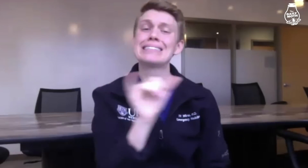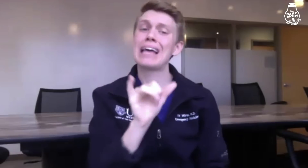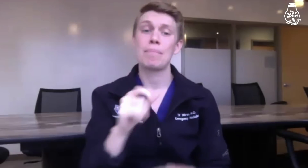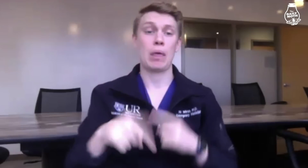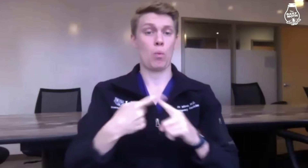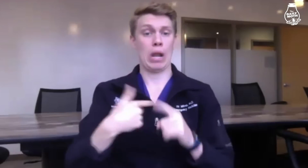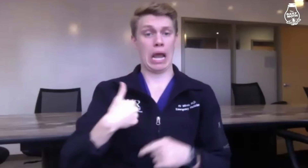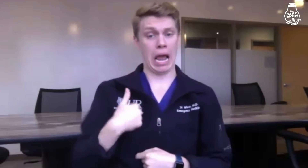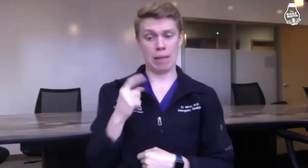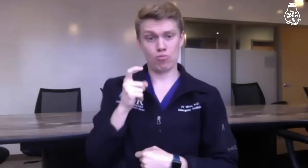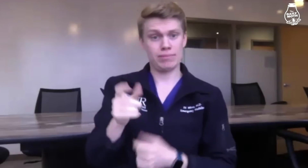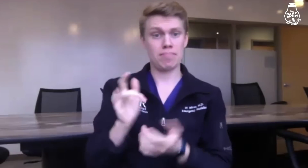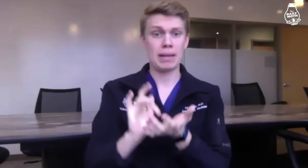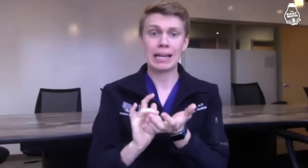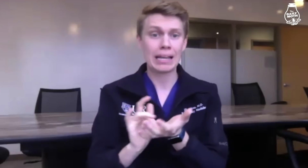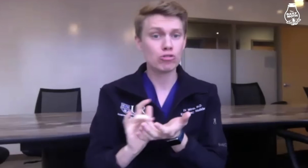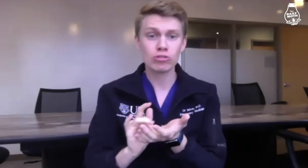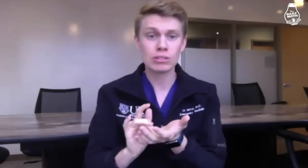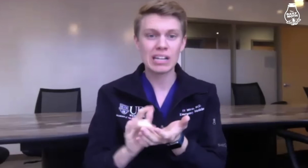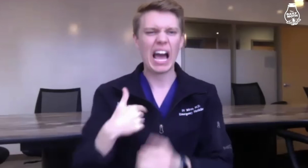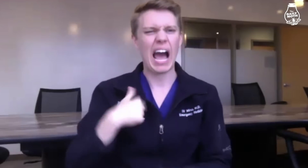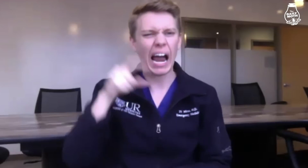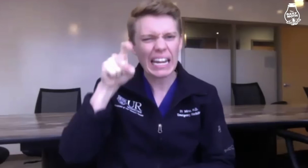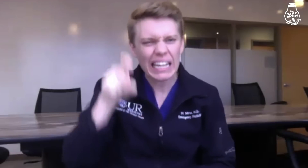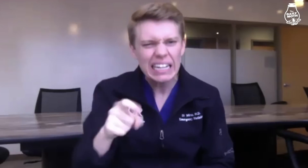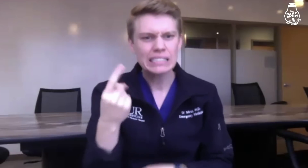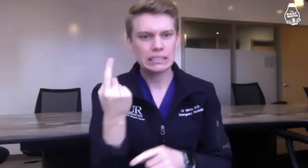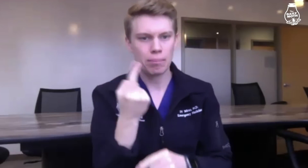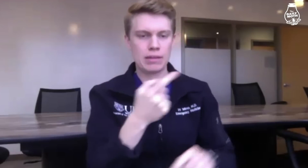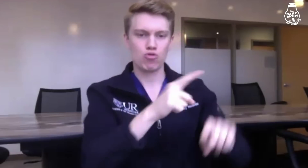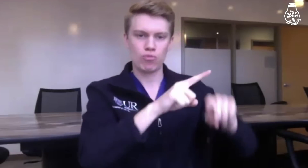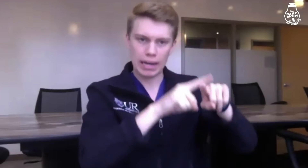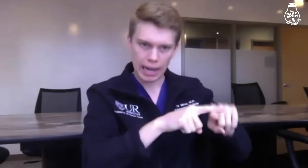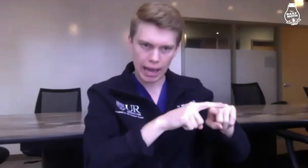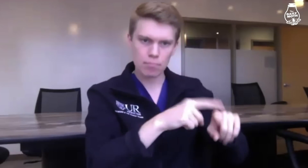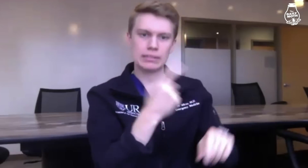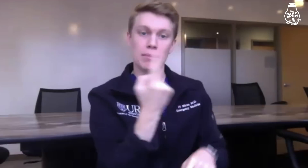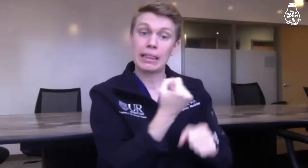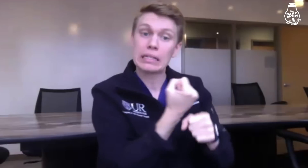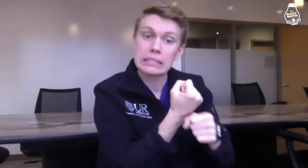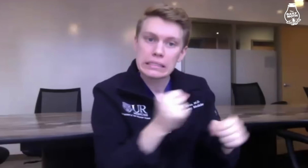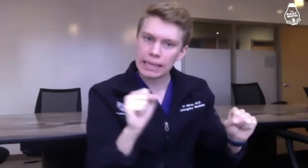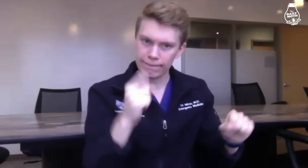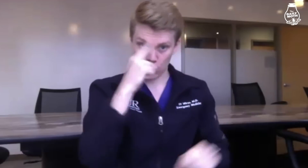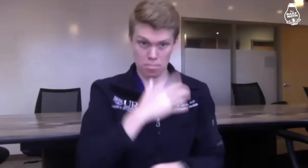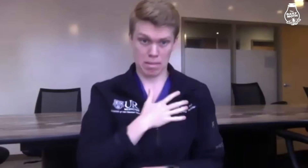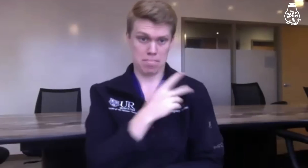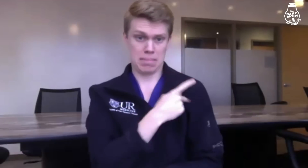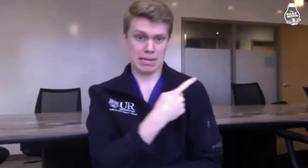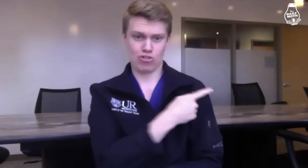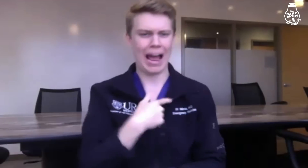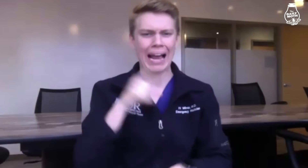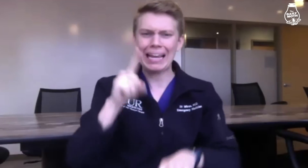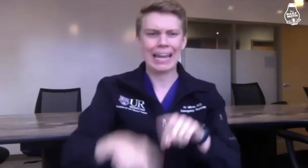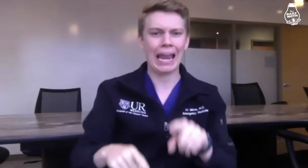It's the same thing when I prescribe medicine. I need something that is reliable and safe for my patients.